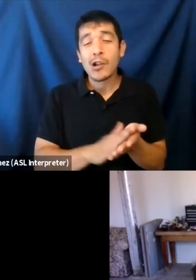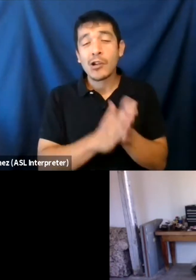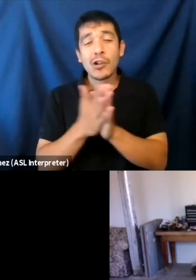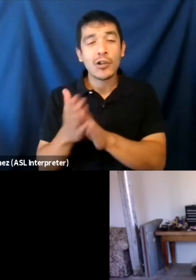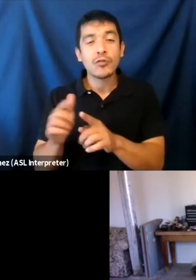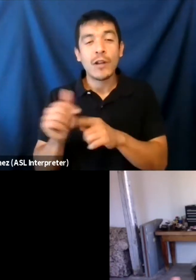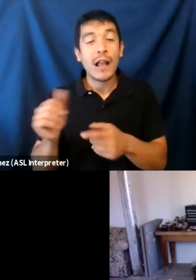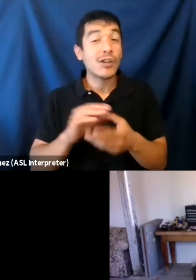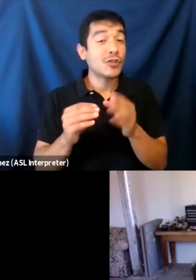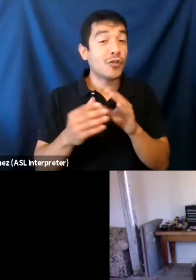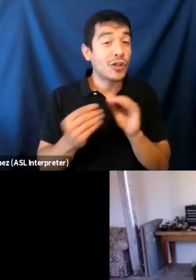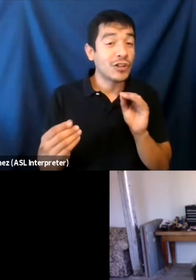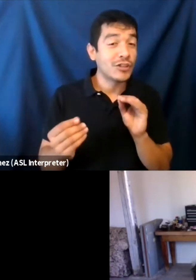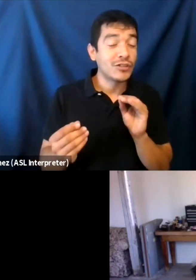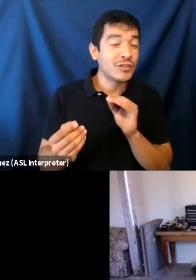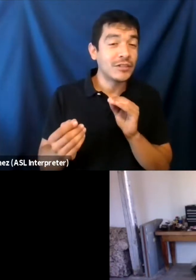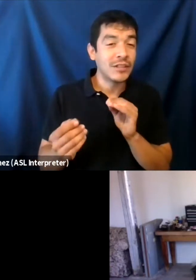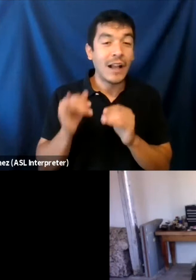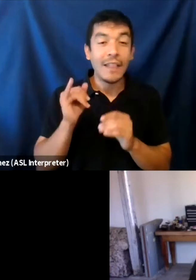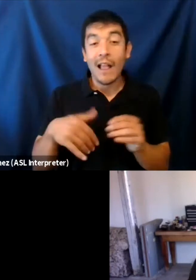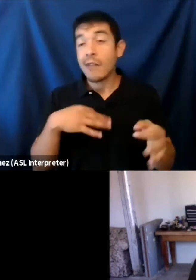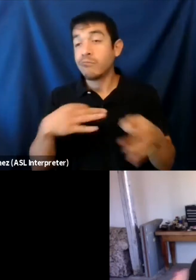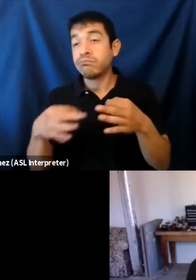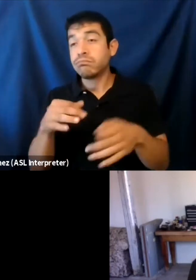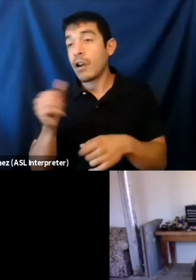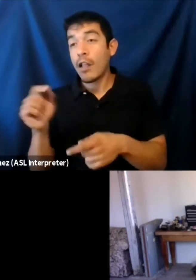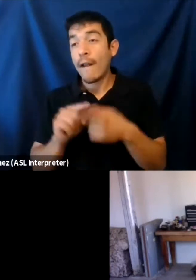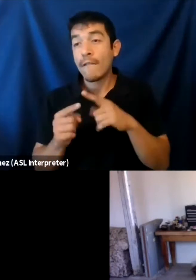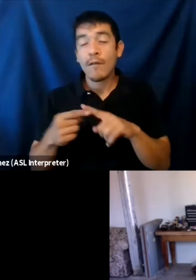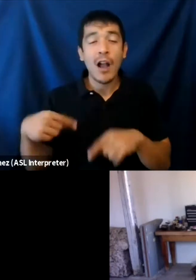that I just like tell other friends and we just sort of build on it.